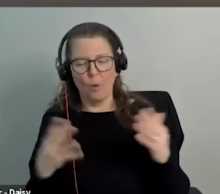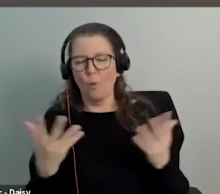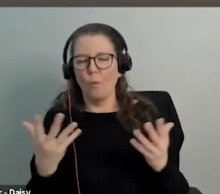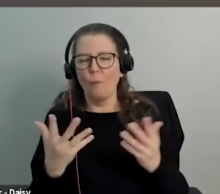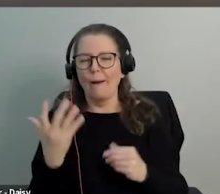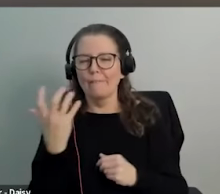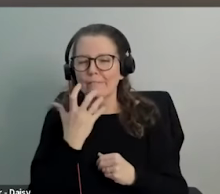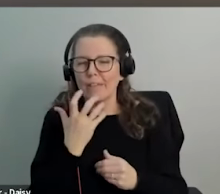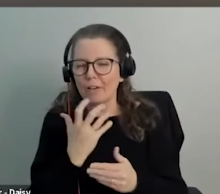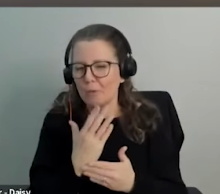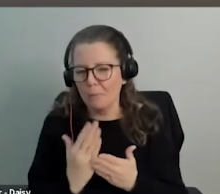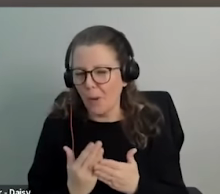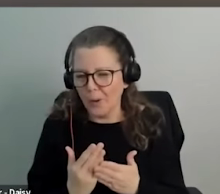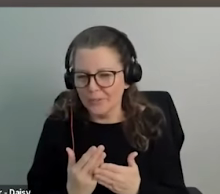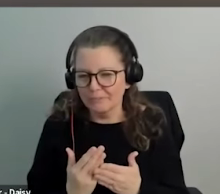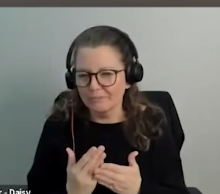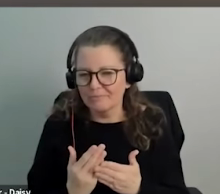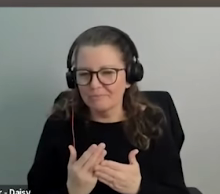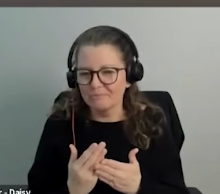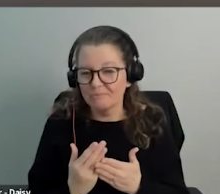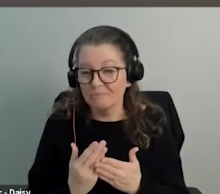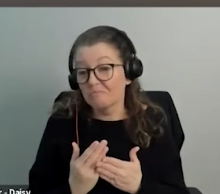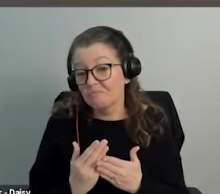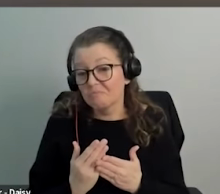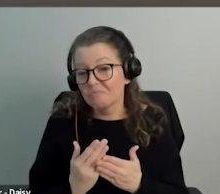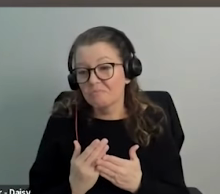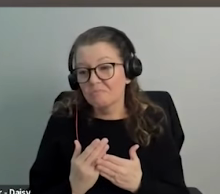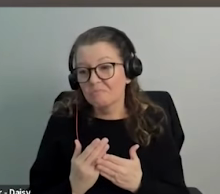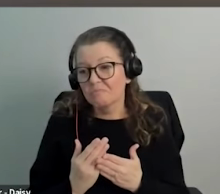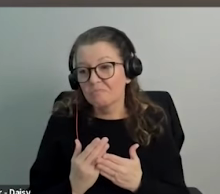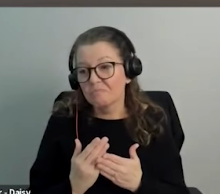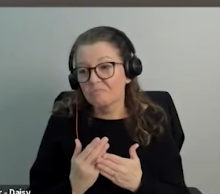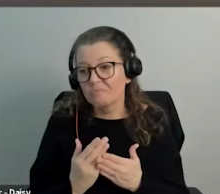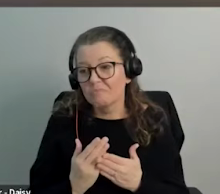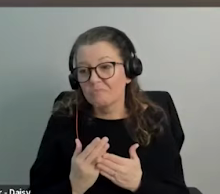Do you have a proudest moment in your accessibility career?